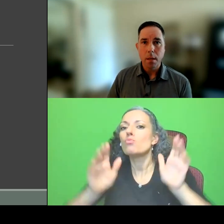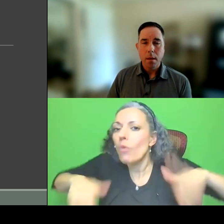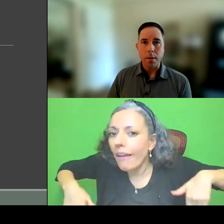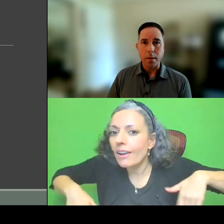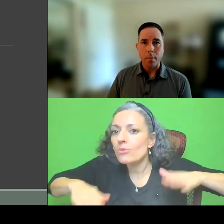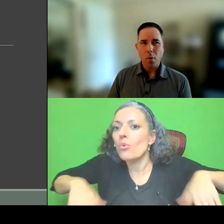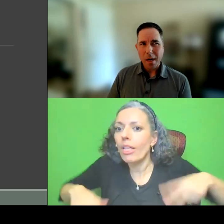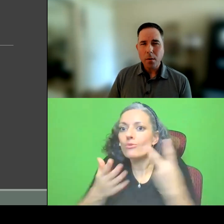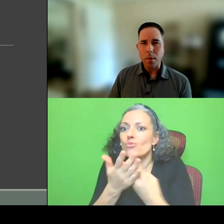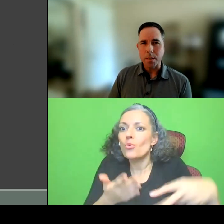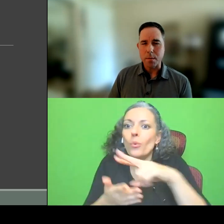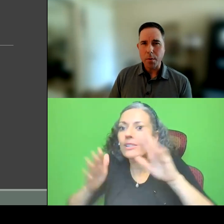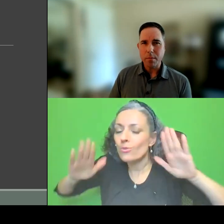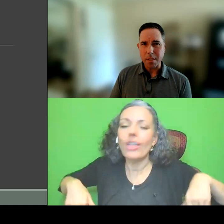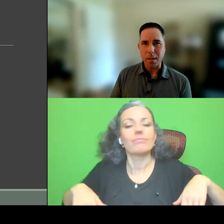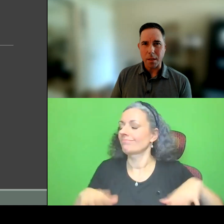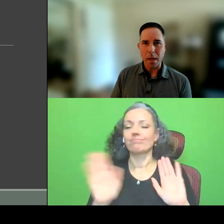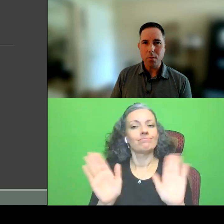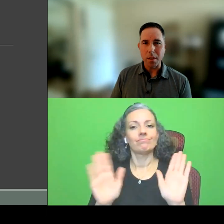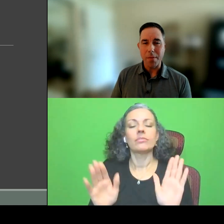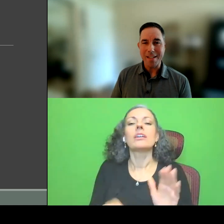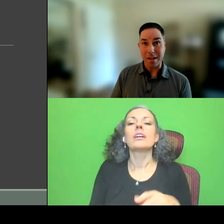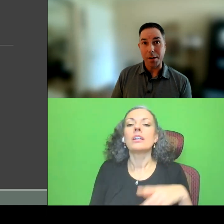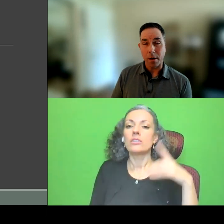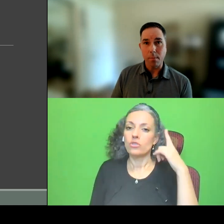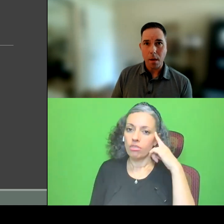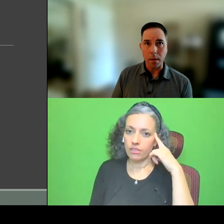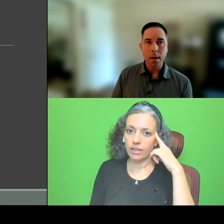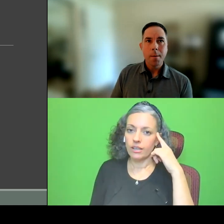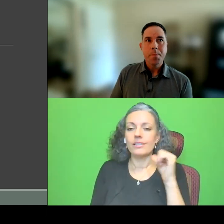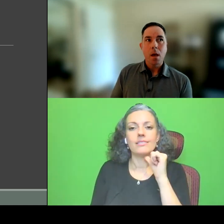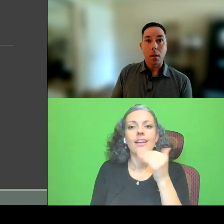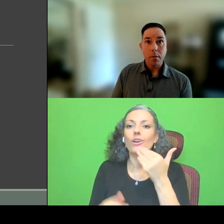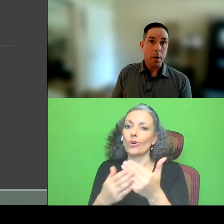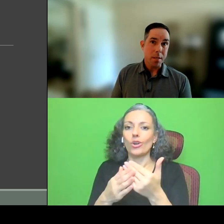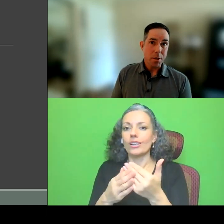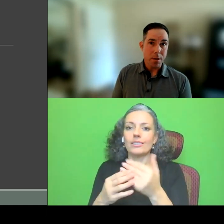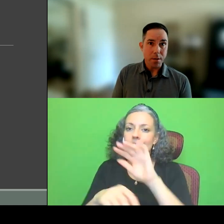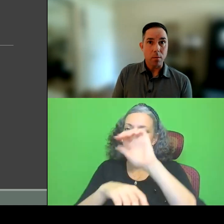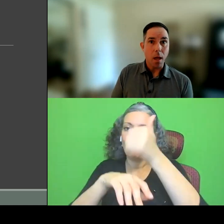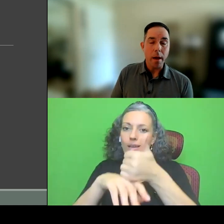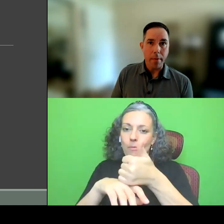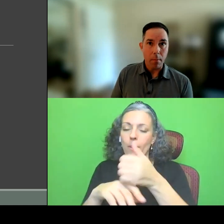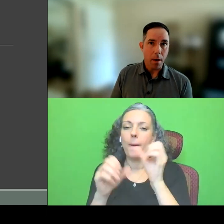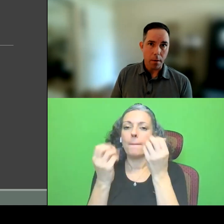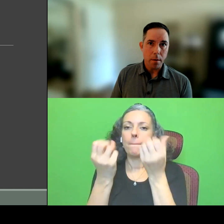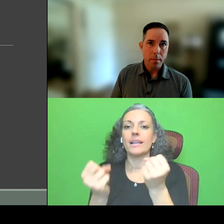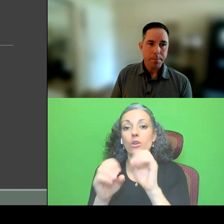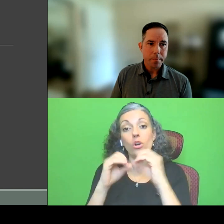I think for practical reasons, most of us get intellectually that's not a great model. A lot of organizations still rely on that model.